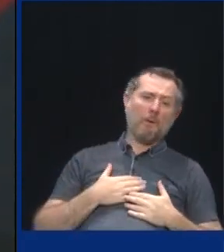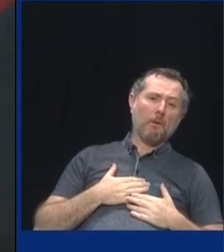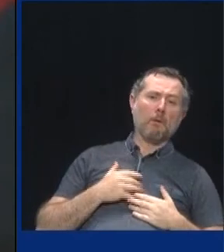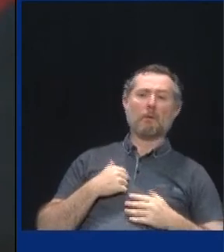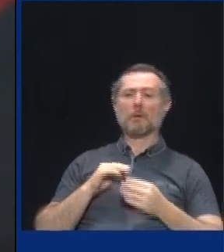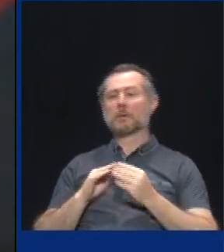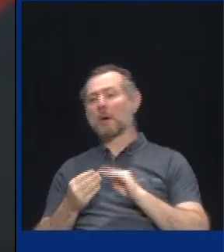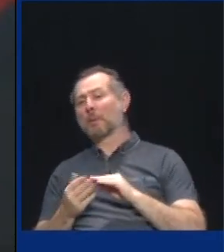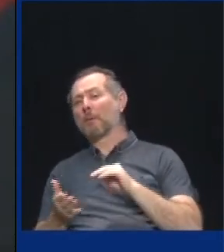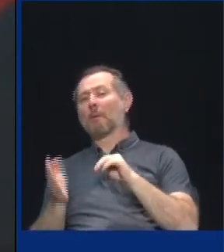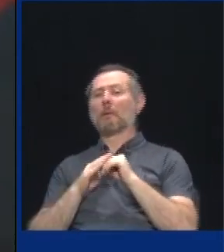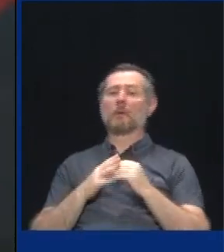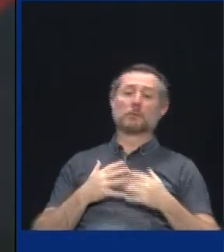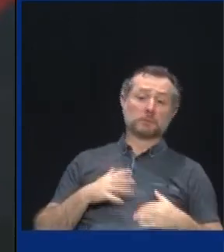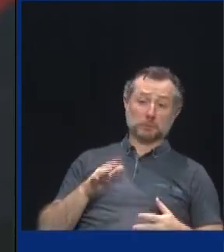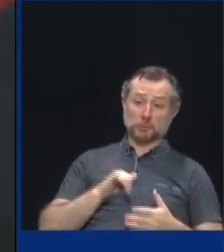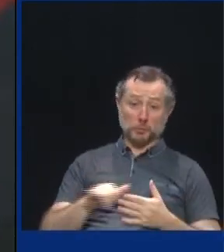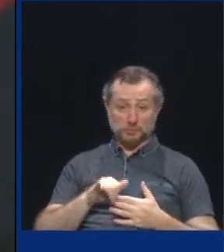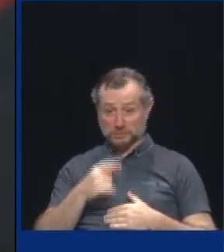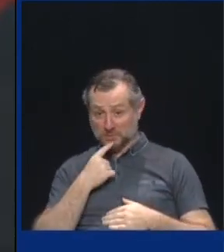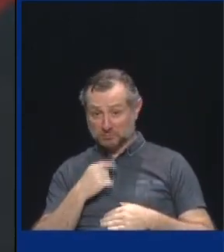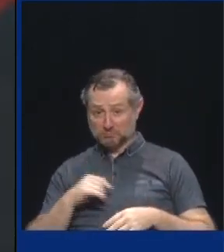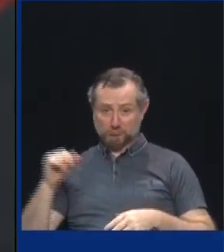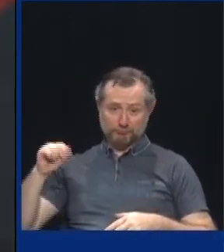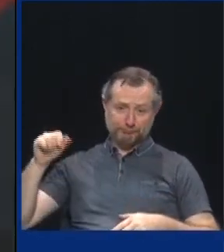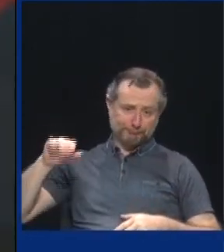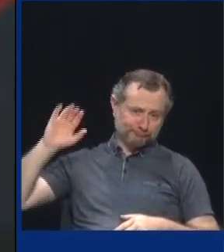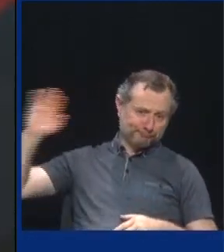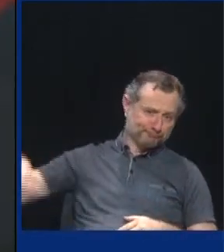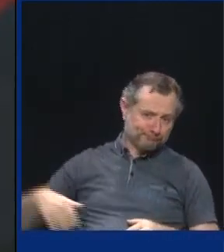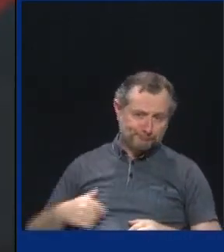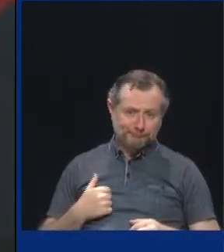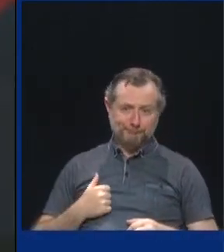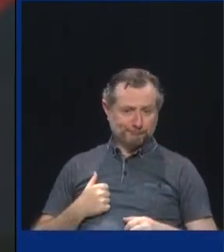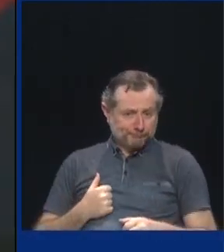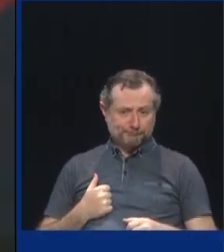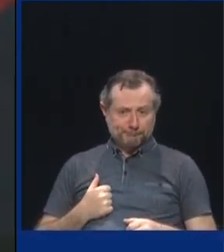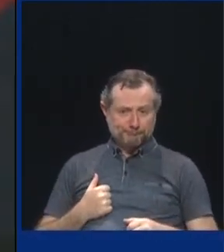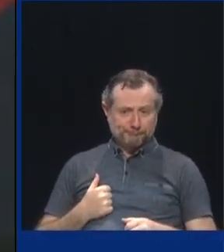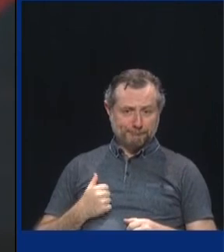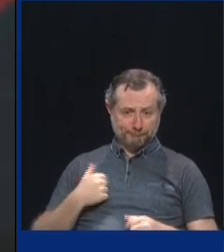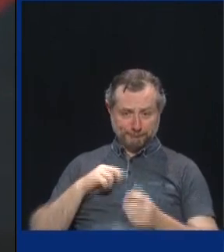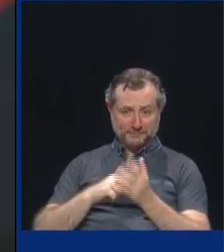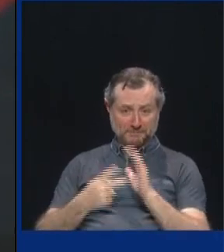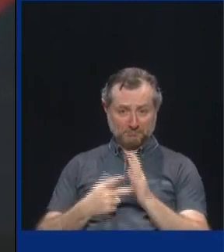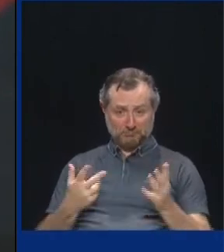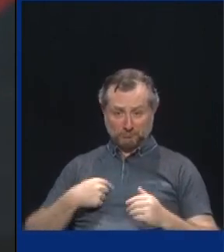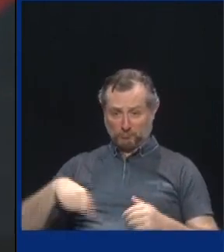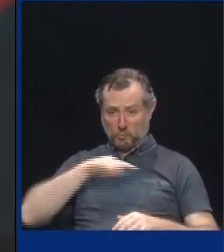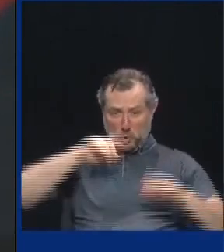AND WHILE EVERYONE ELSE IN THE COUNTRY IS SAYING, OH, THE SKY IS FALLING, THE NUMBERS ARE GOING UP, NEW YORK IS GOING TO